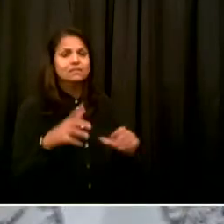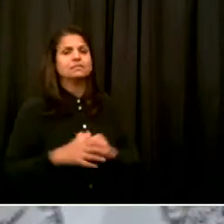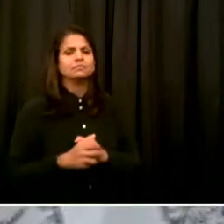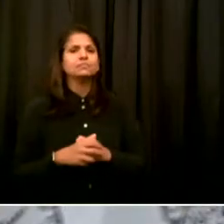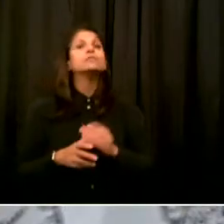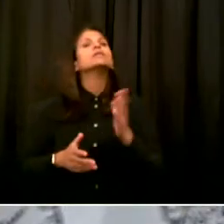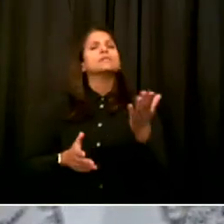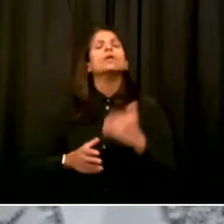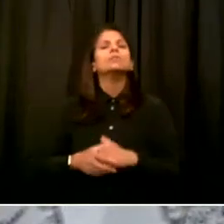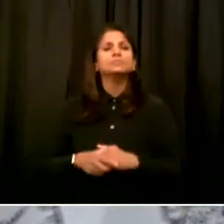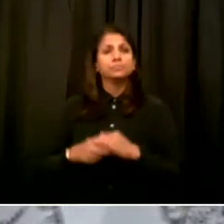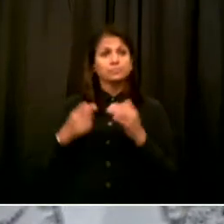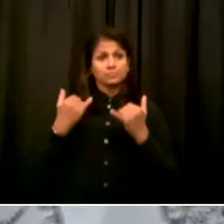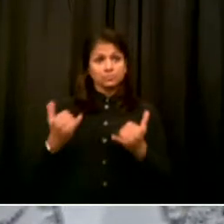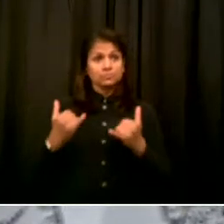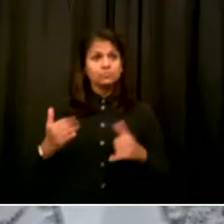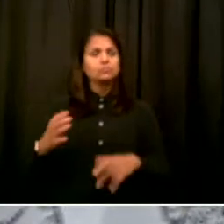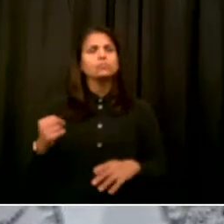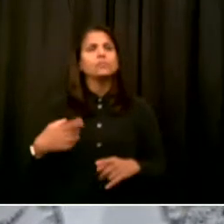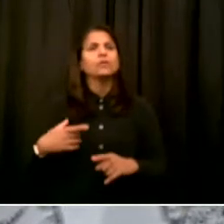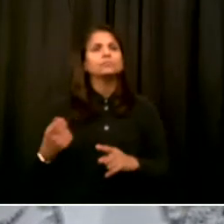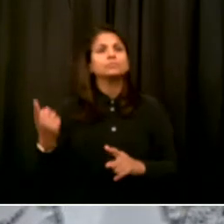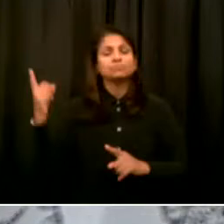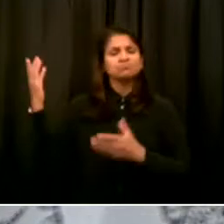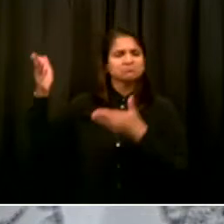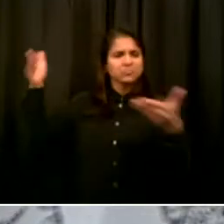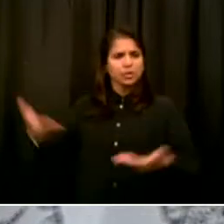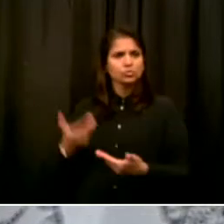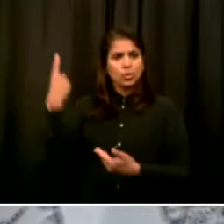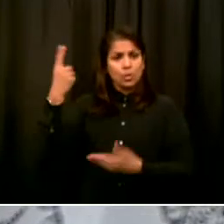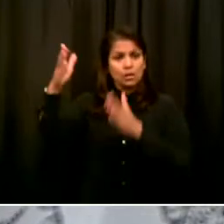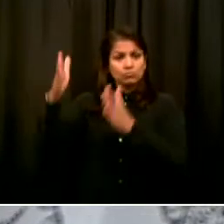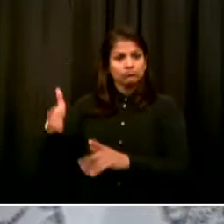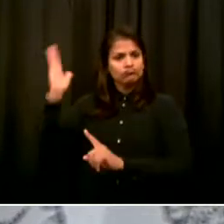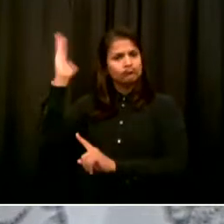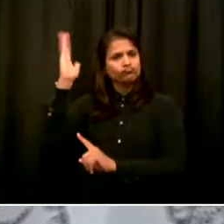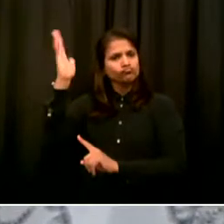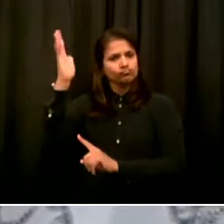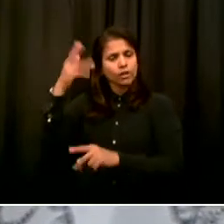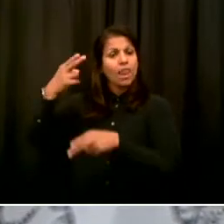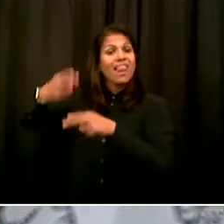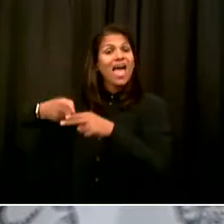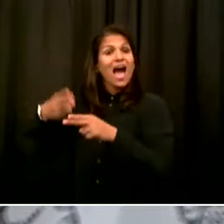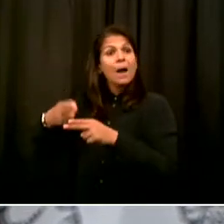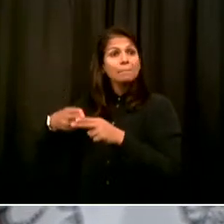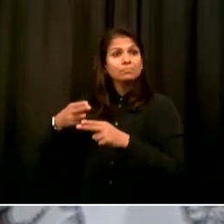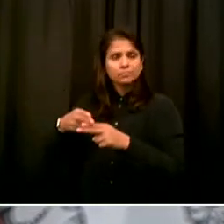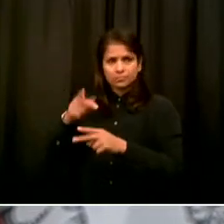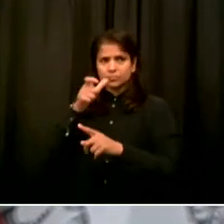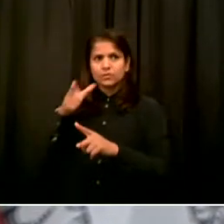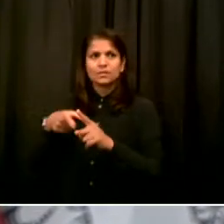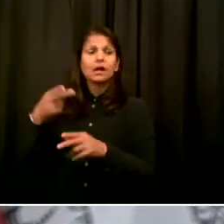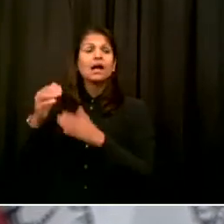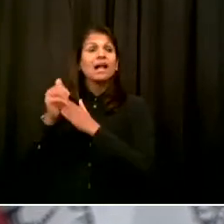INVOLVED AS WE ADDRESS THIS PROBLEM. I'M GOING TO GIVE YOU